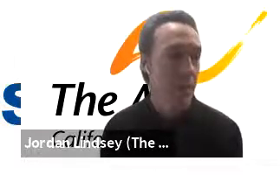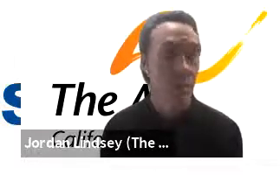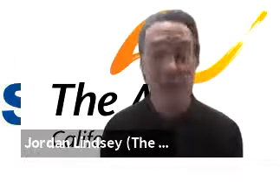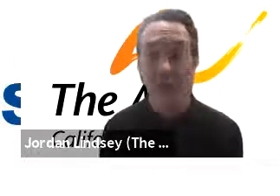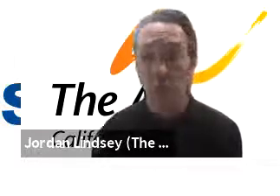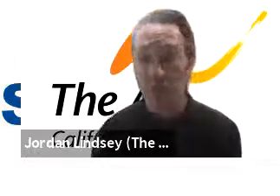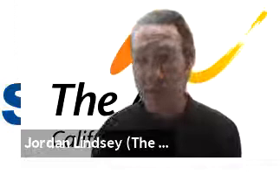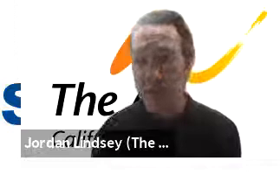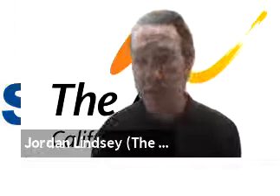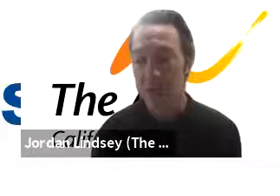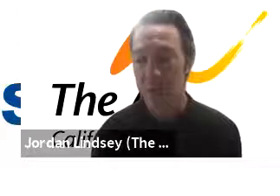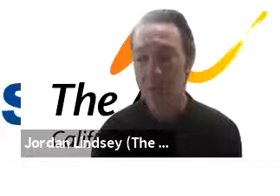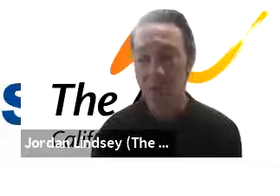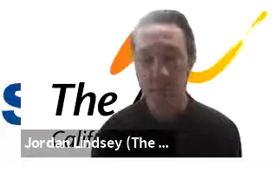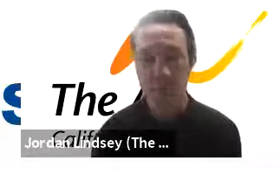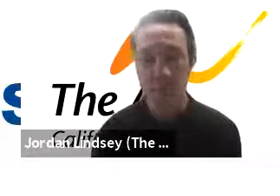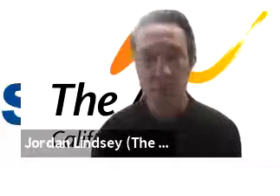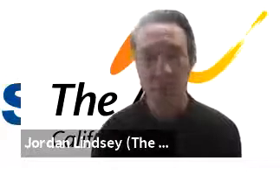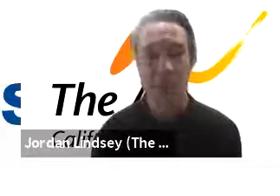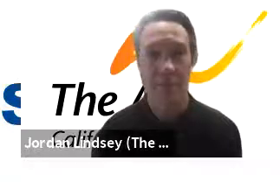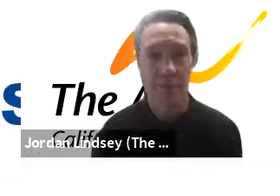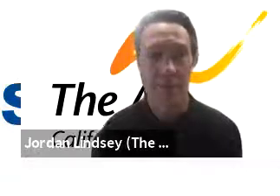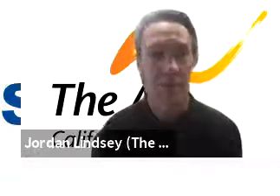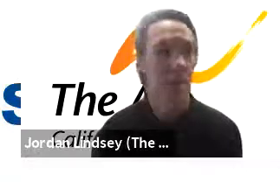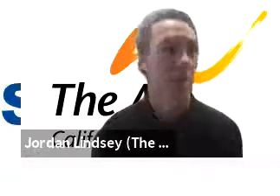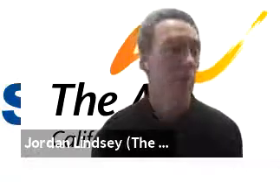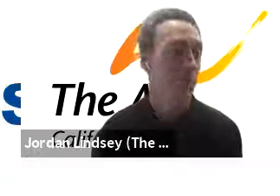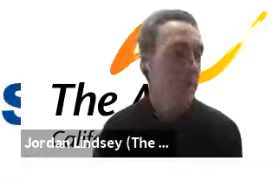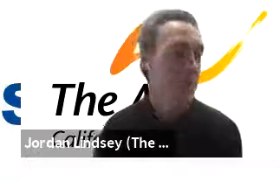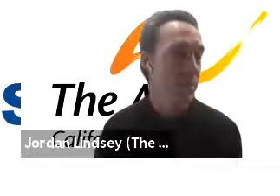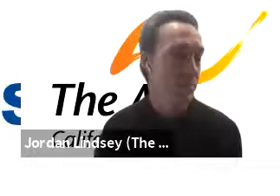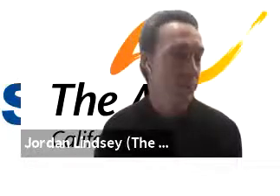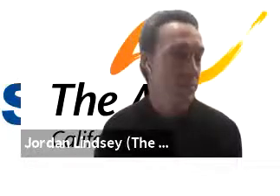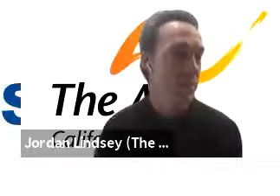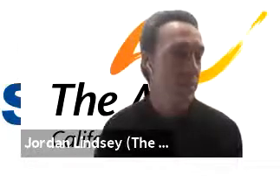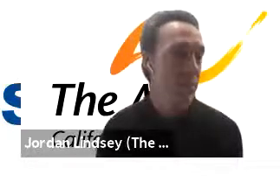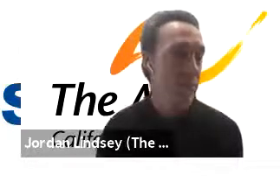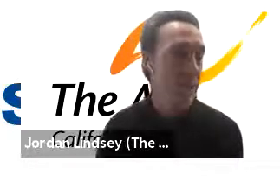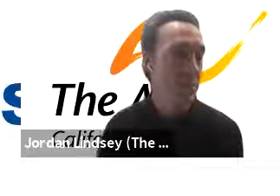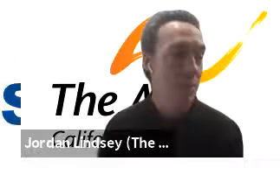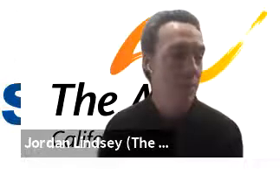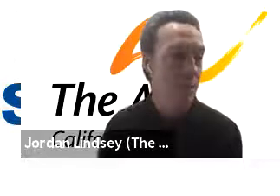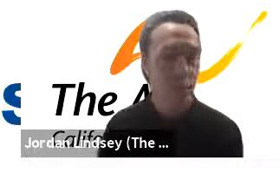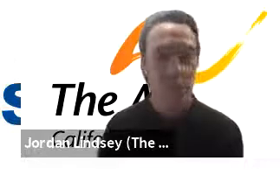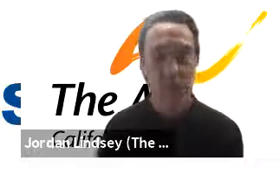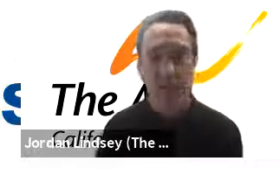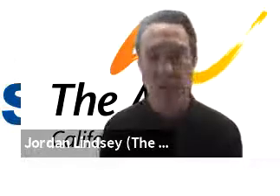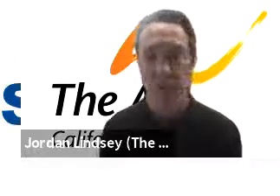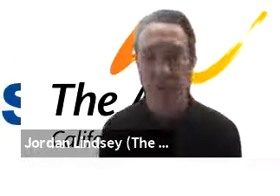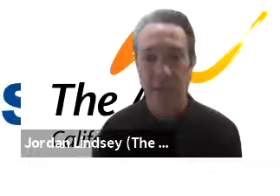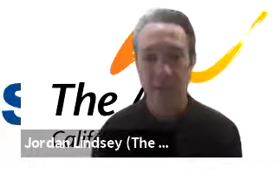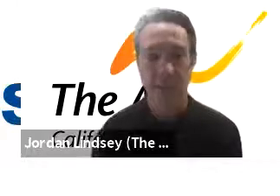Jordan Lindsey (The Arc CA): Many of the organizations that are part of this project have developed great materials that can be shared with your clients your family's.